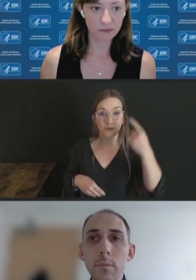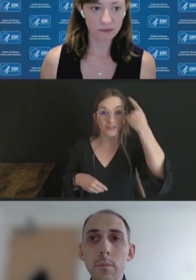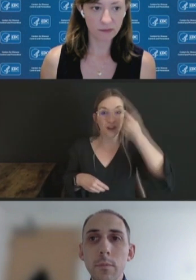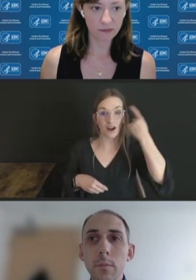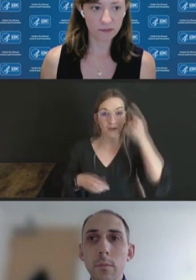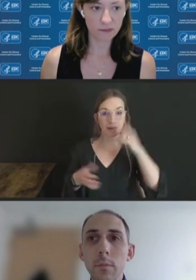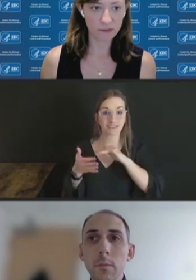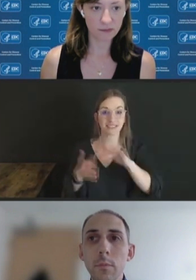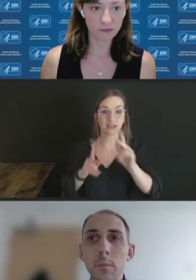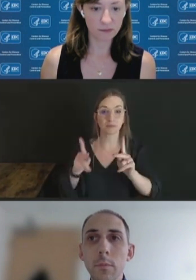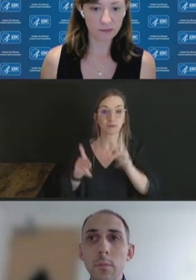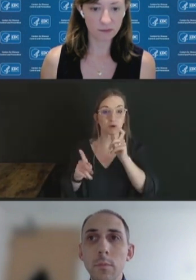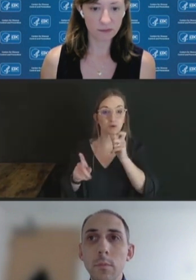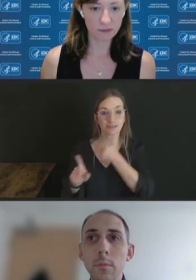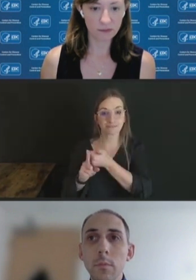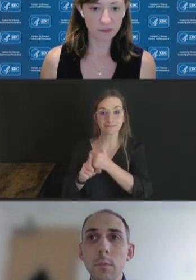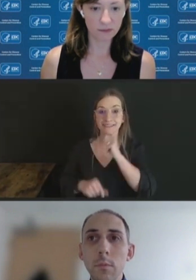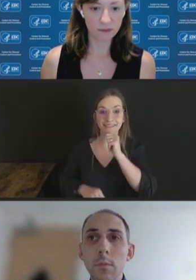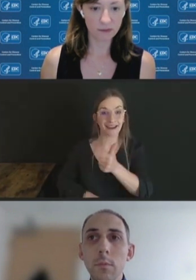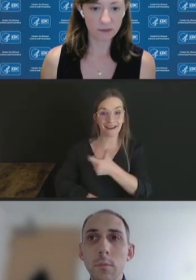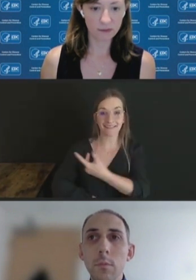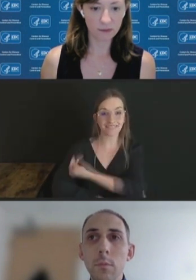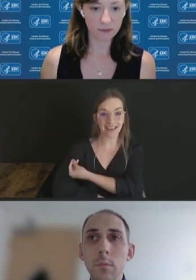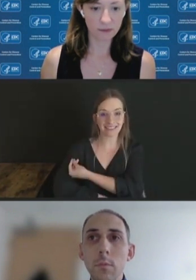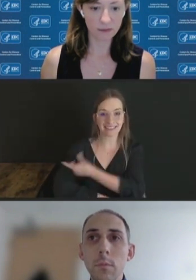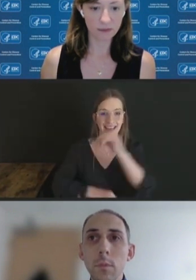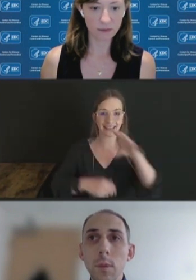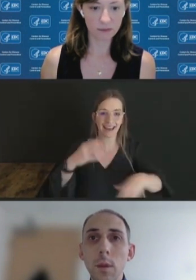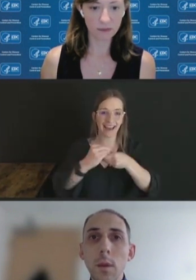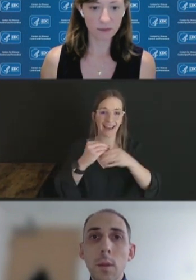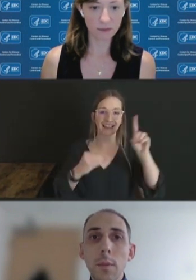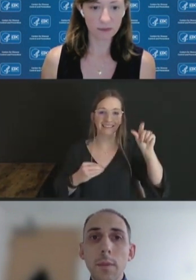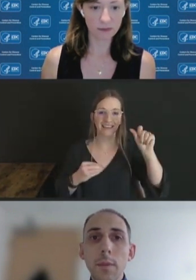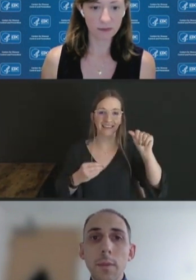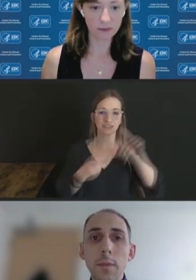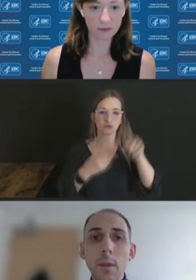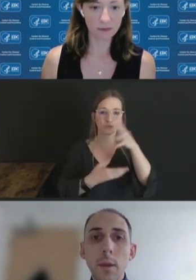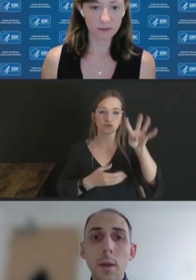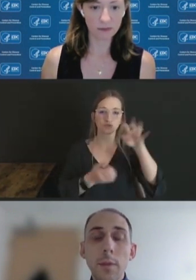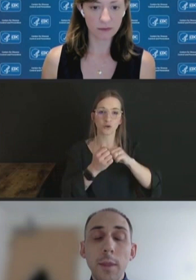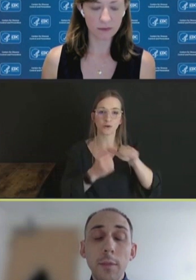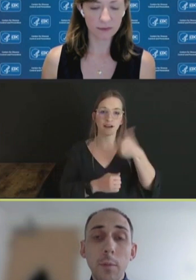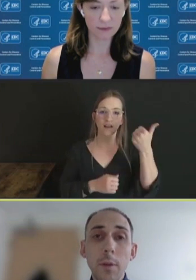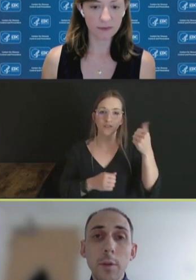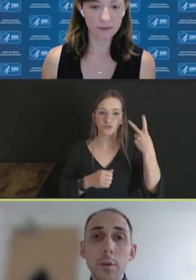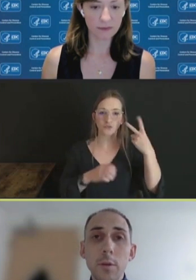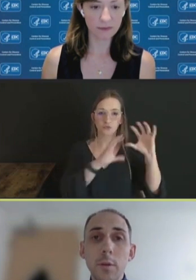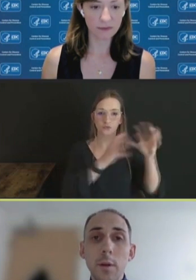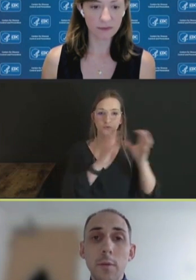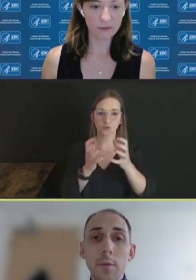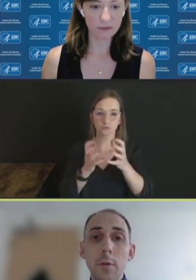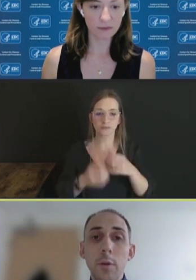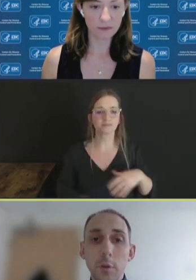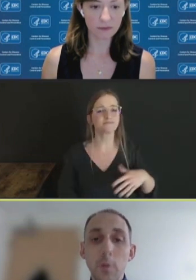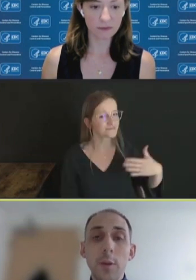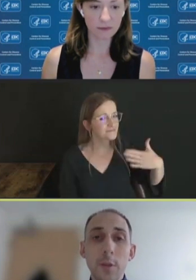that on the chart with the other two groups. Arin Madenci: Thanks very much for your question.